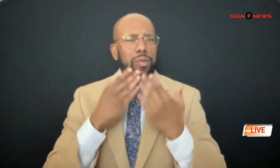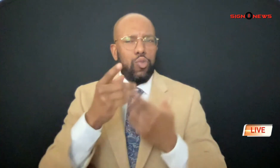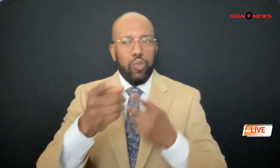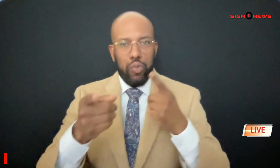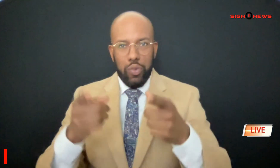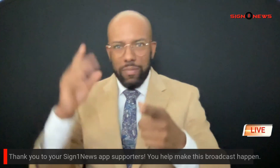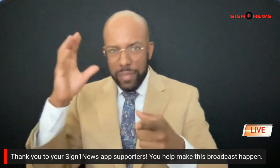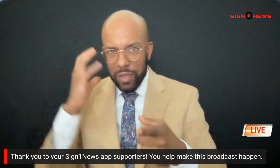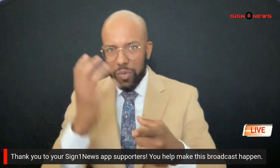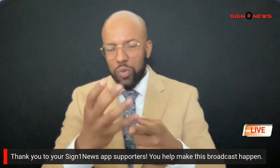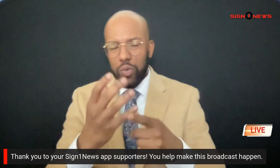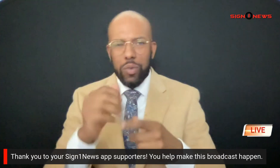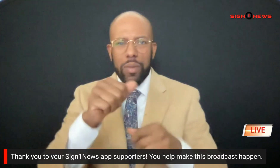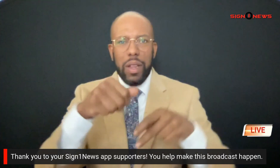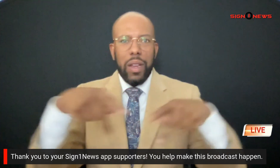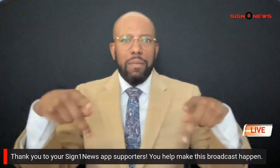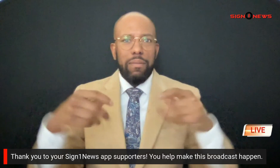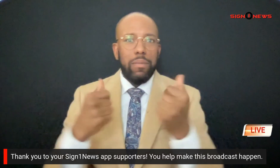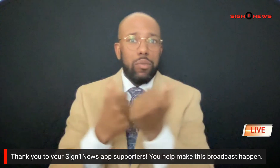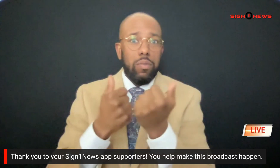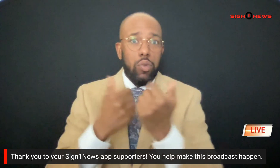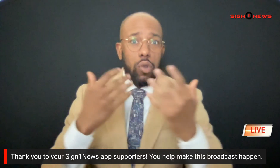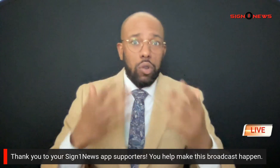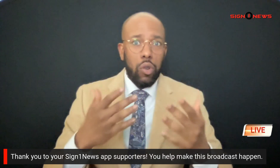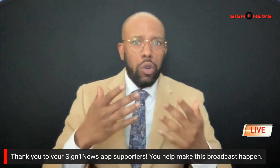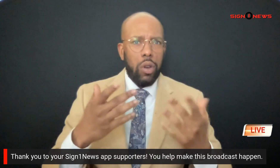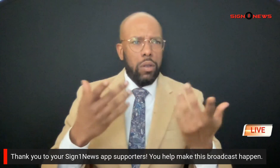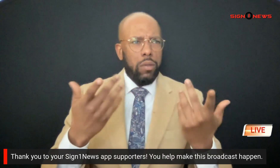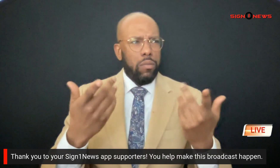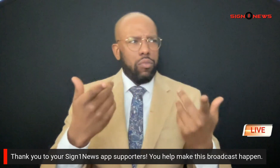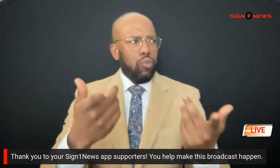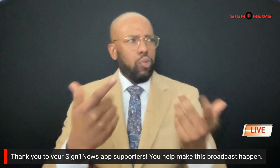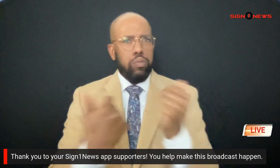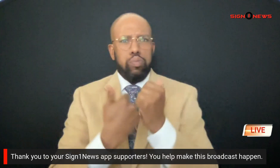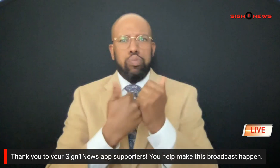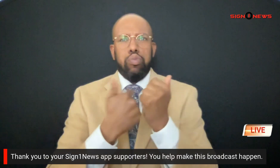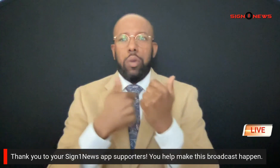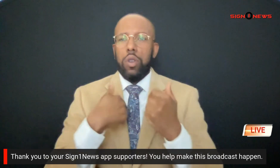A big thank you to our sign One news app supporters. You help make this broadcast happen.